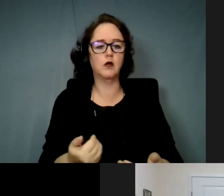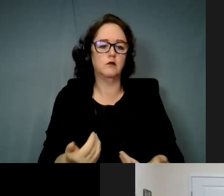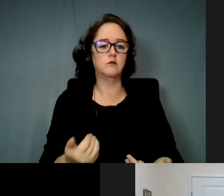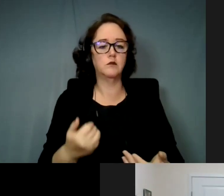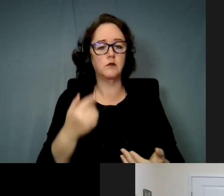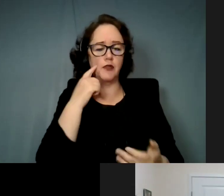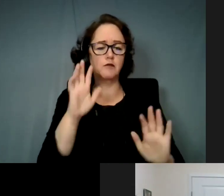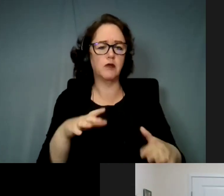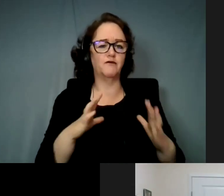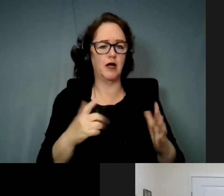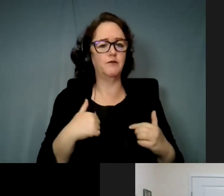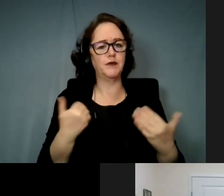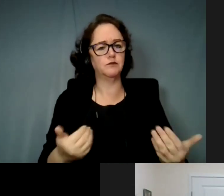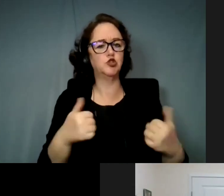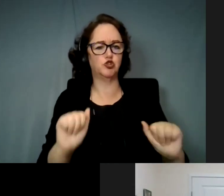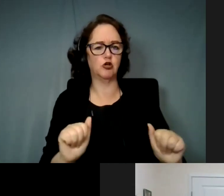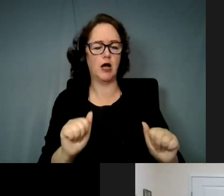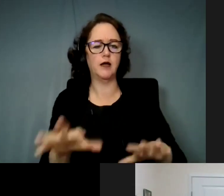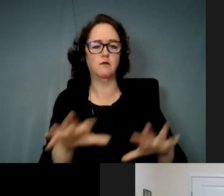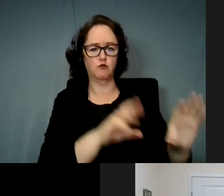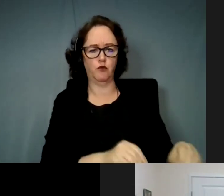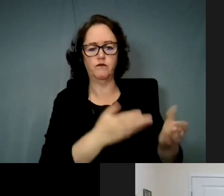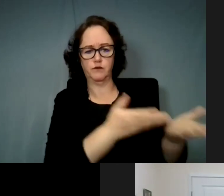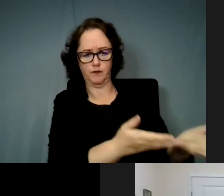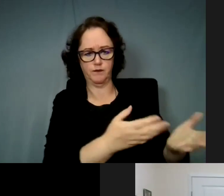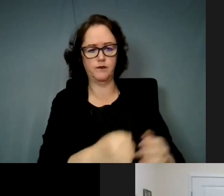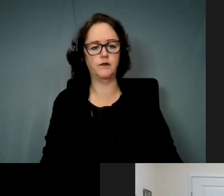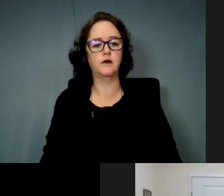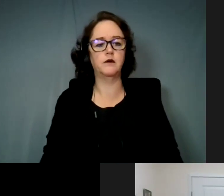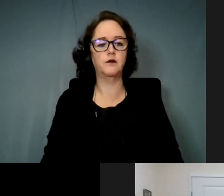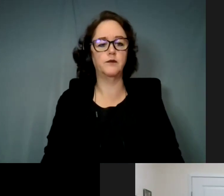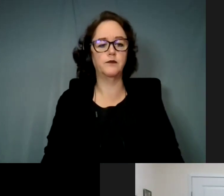shot. And to be honest, the reason I chose the nursing home,